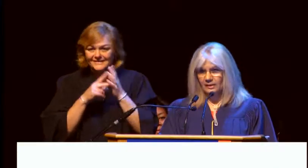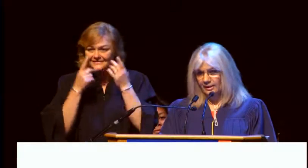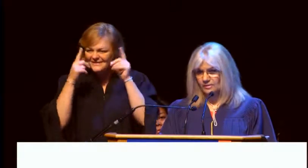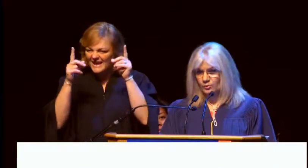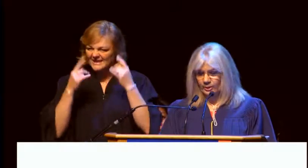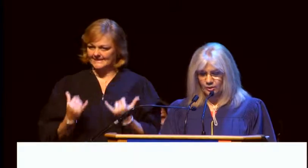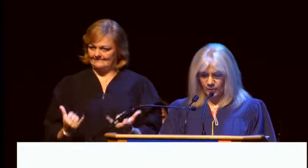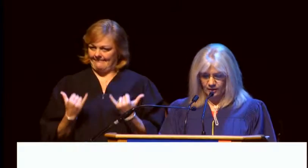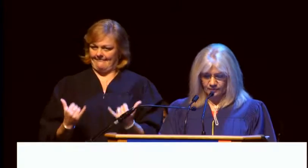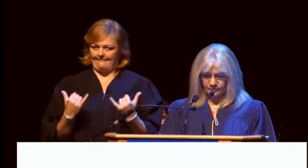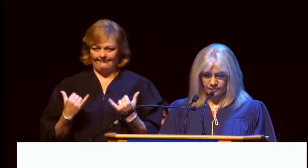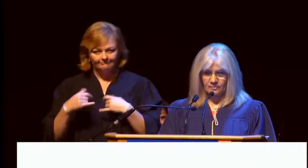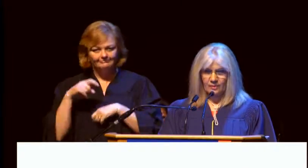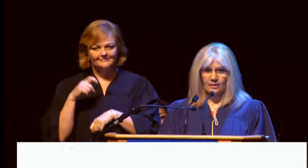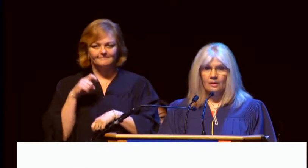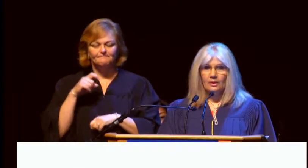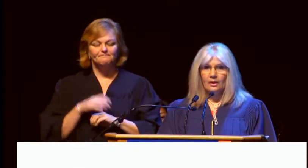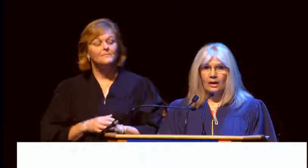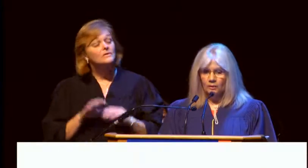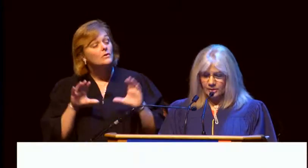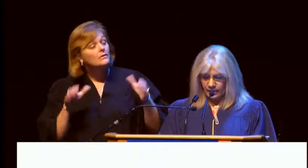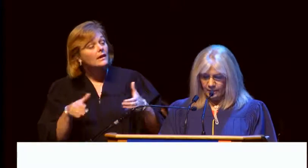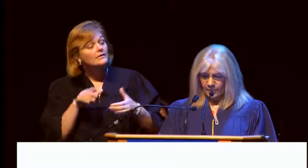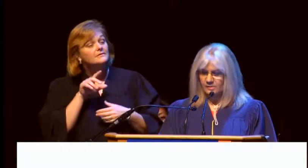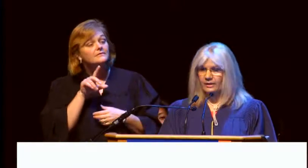CLASS OF 2012, OUR TIME HAS COME.